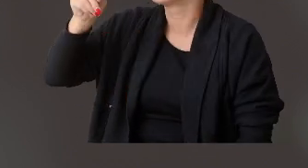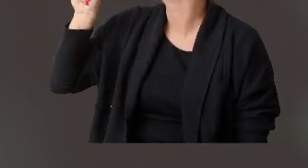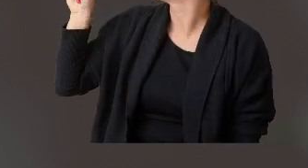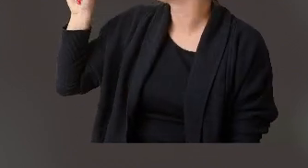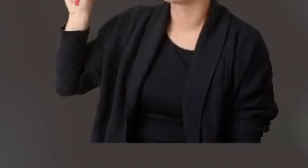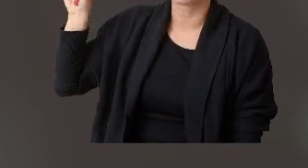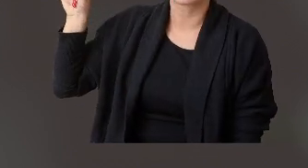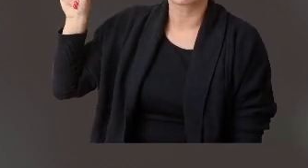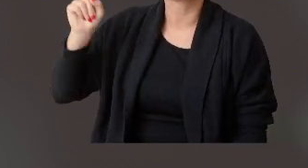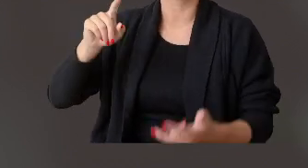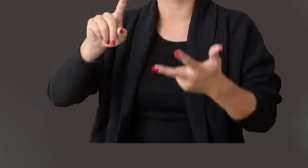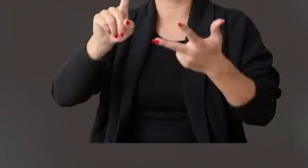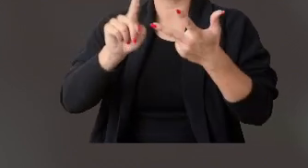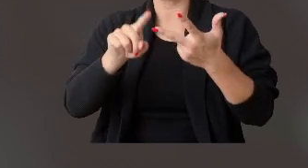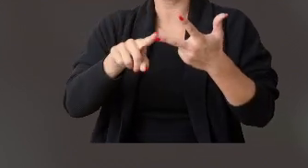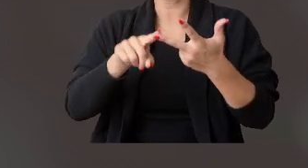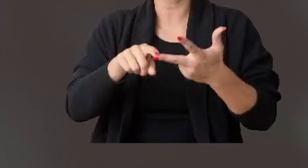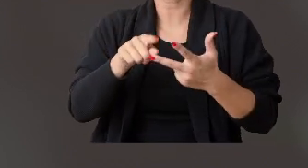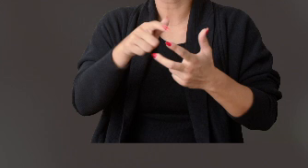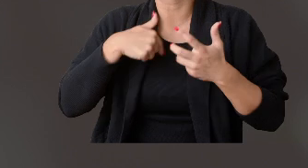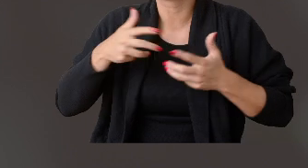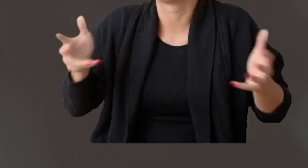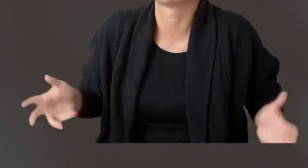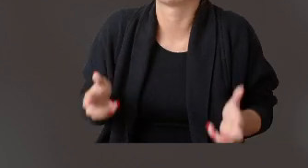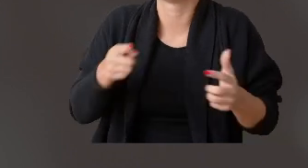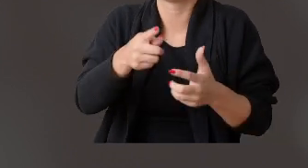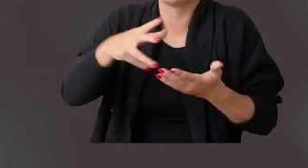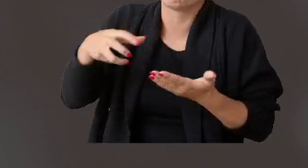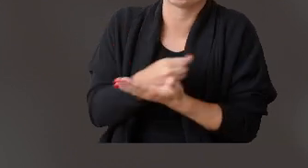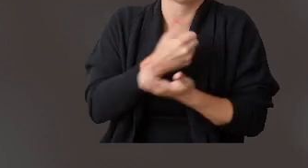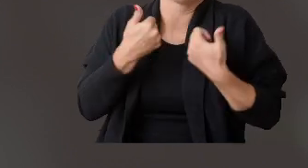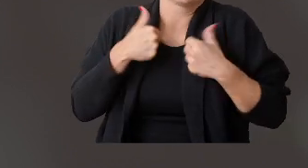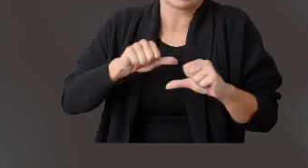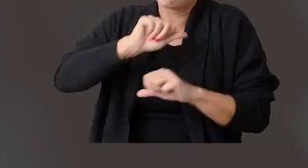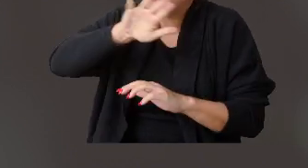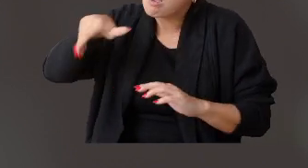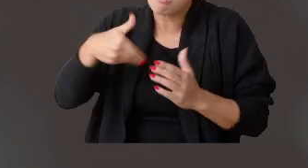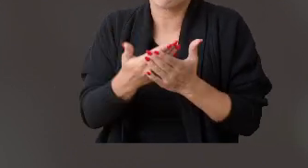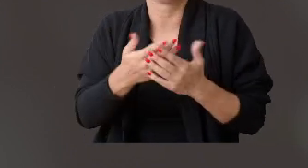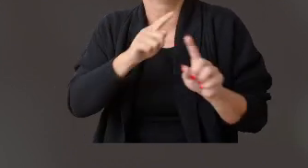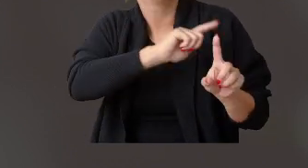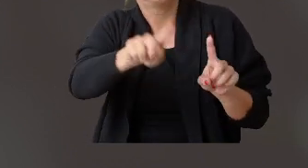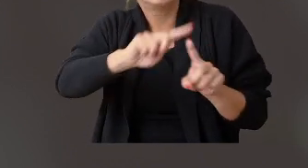And the last is to explore all of the different accessibility Copilot scenarios and figure out